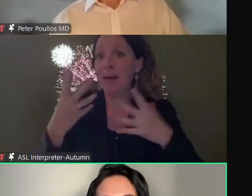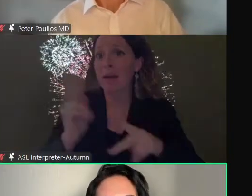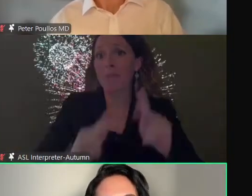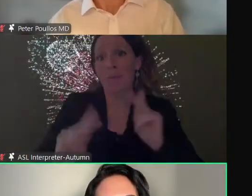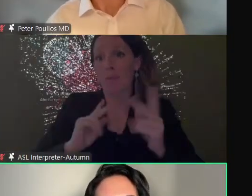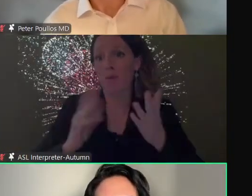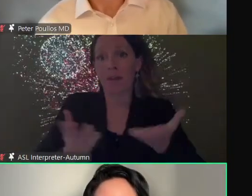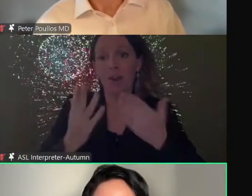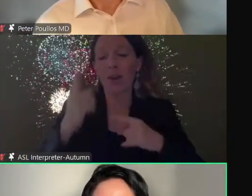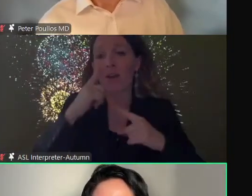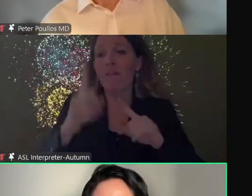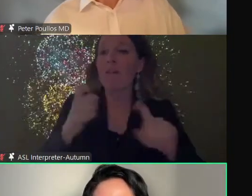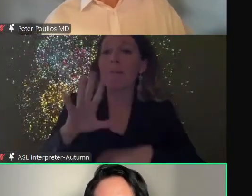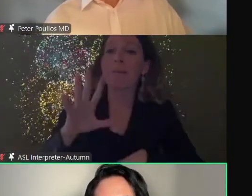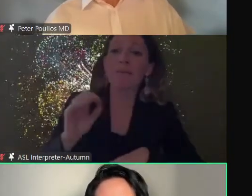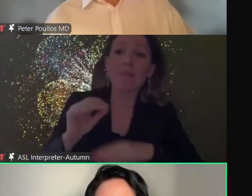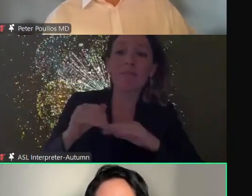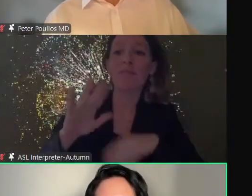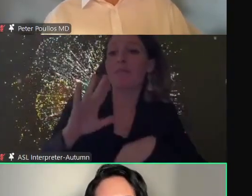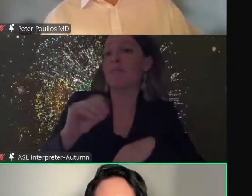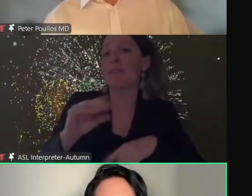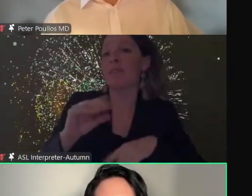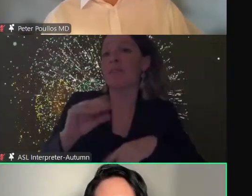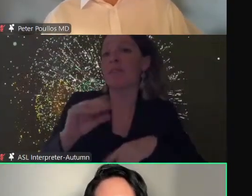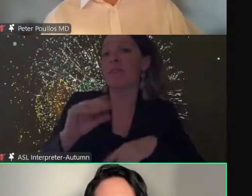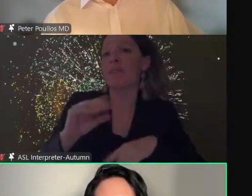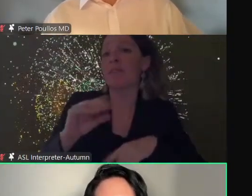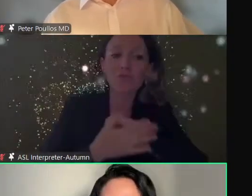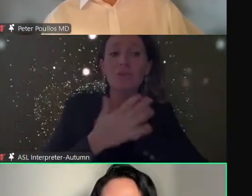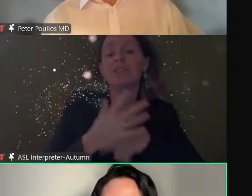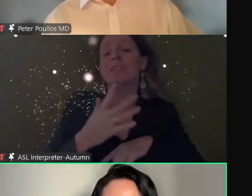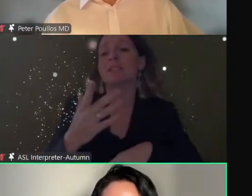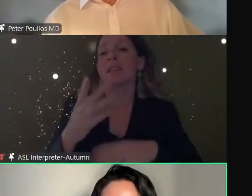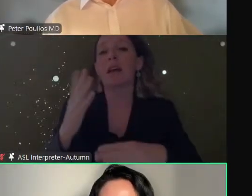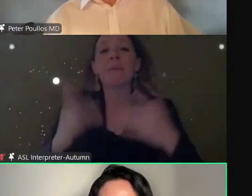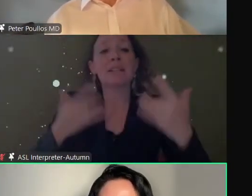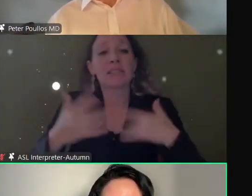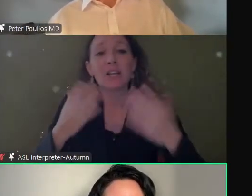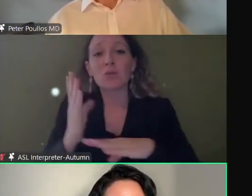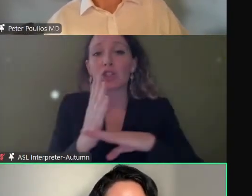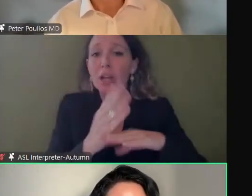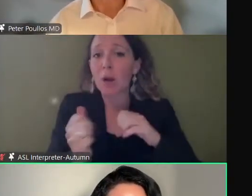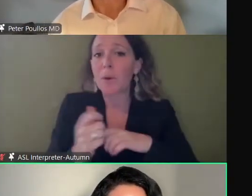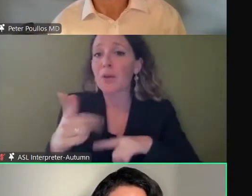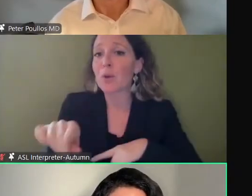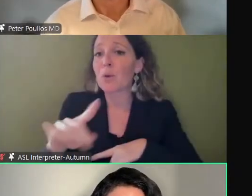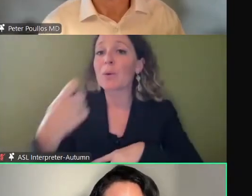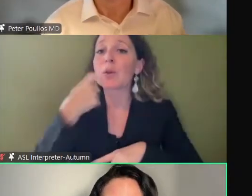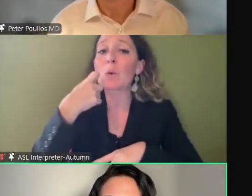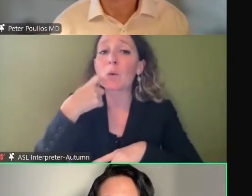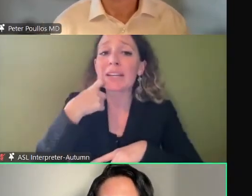and we're so excited today to share with you of the latest research that can show us how we can